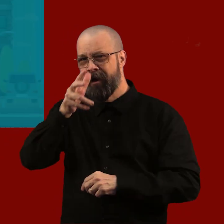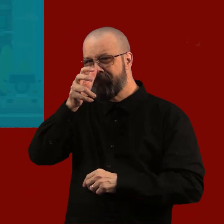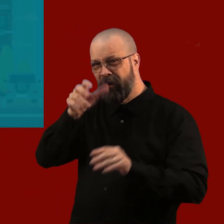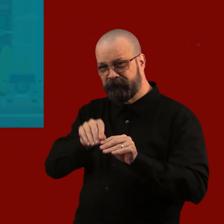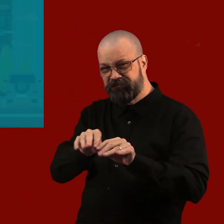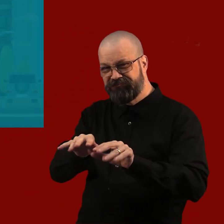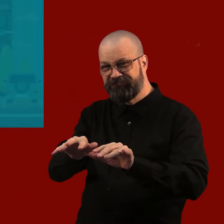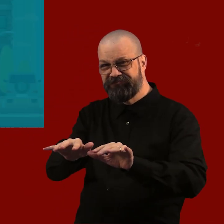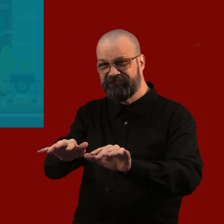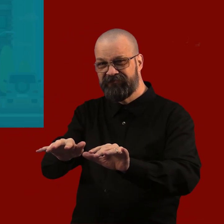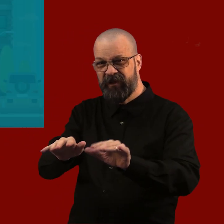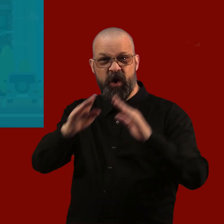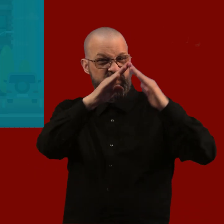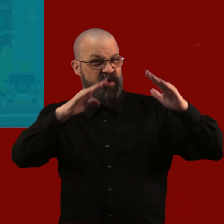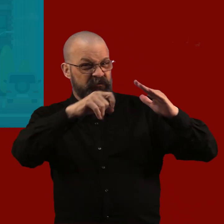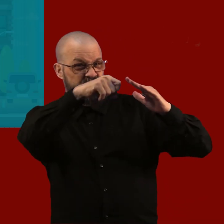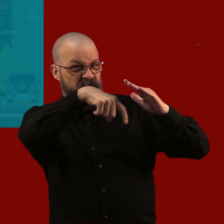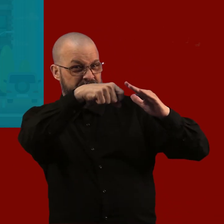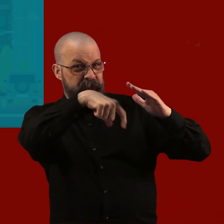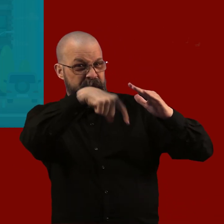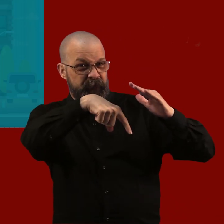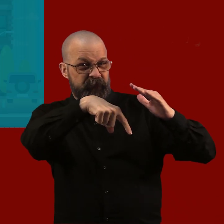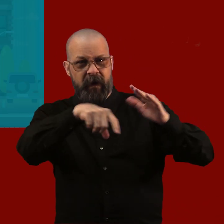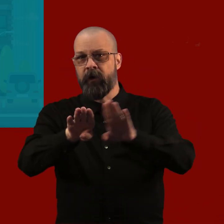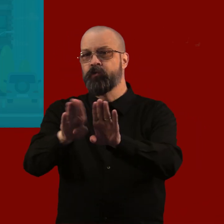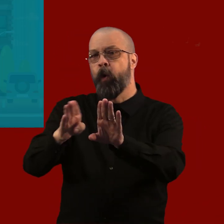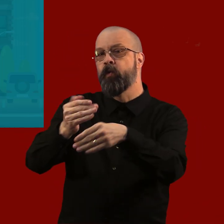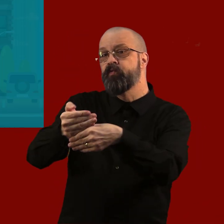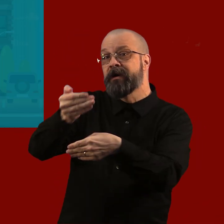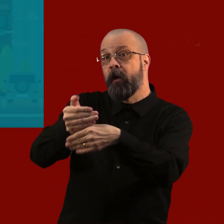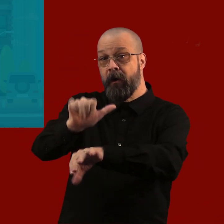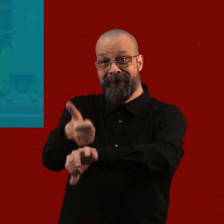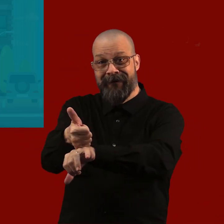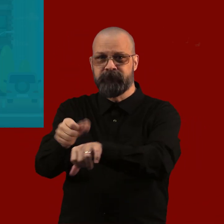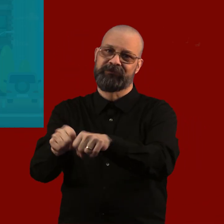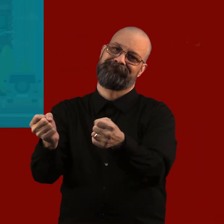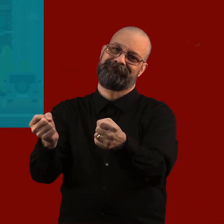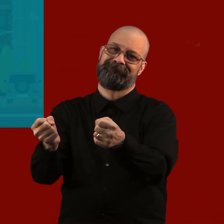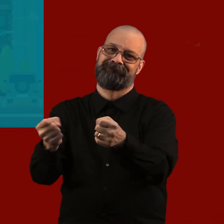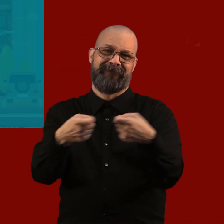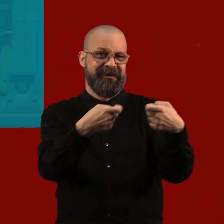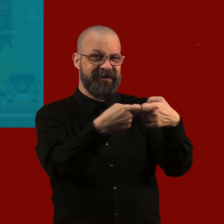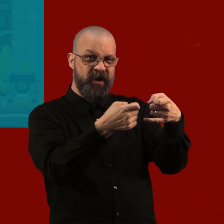pest infestations, leaky roofs, broken door and window locks, faulty wiring, lack of hot water,